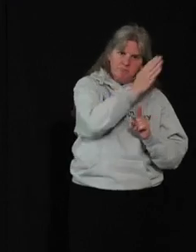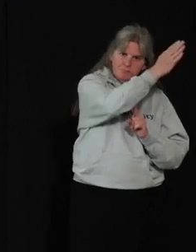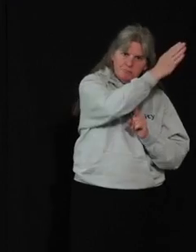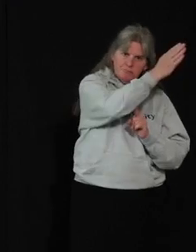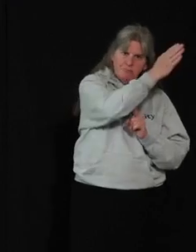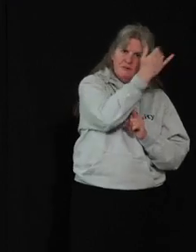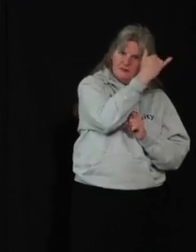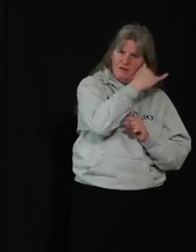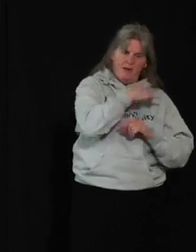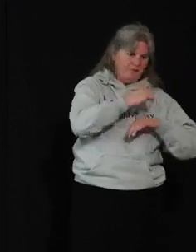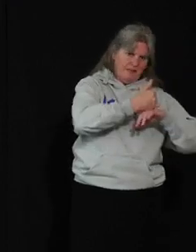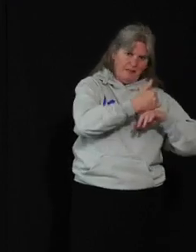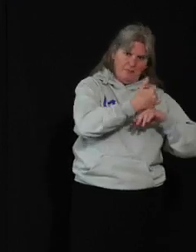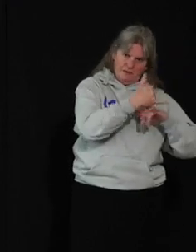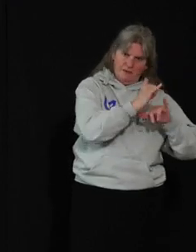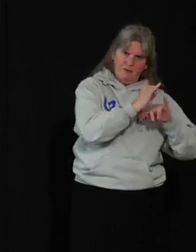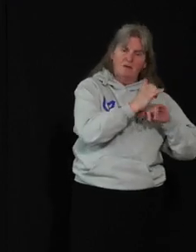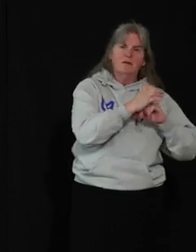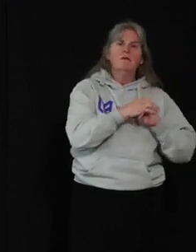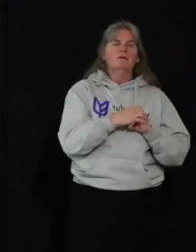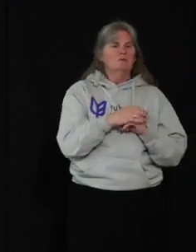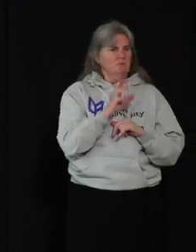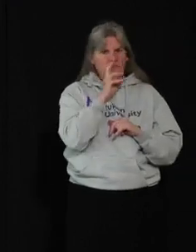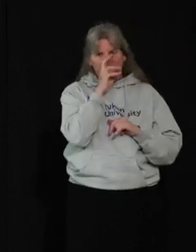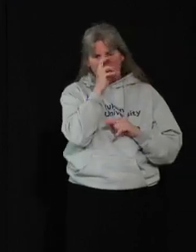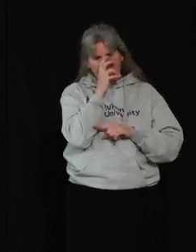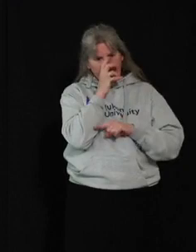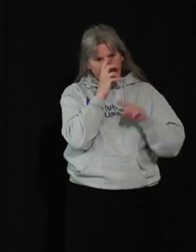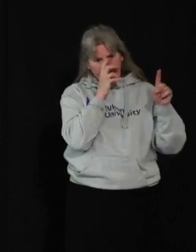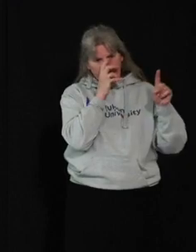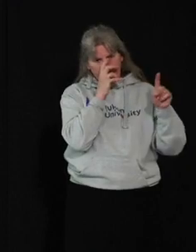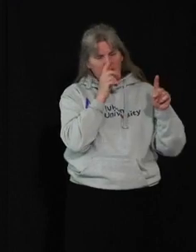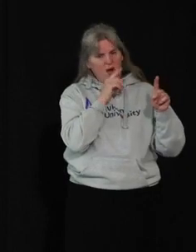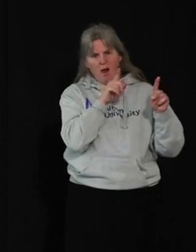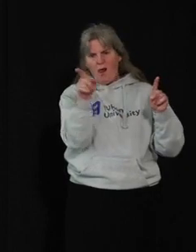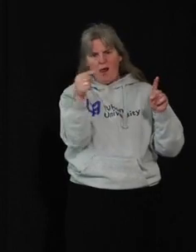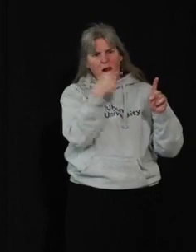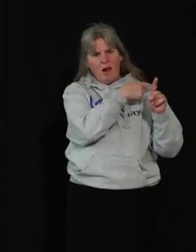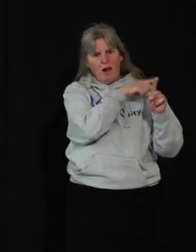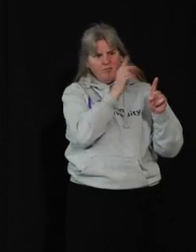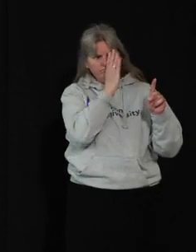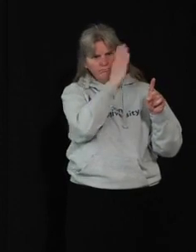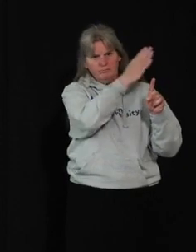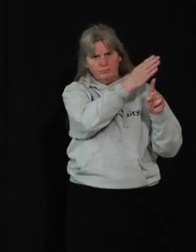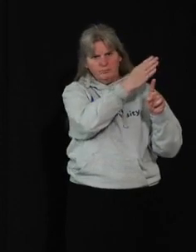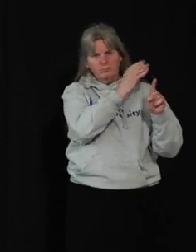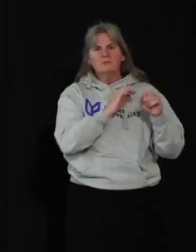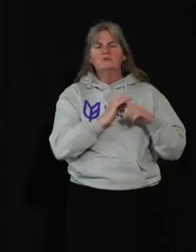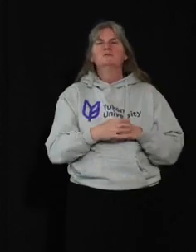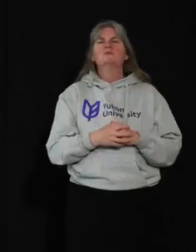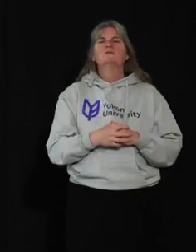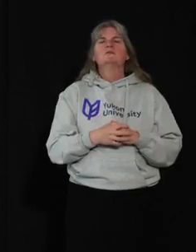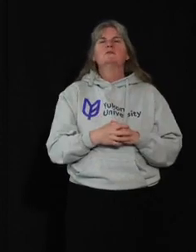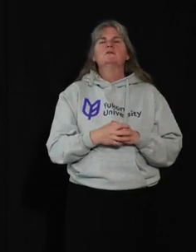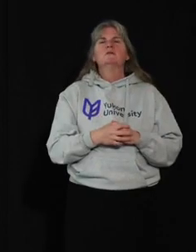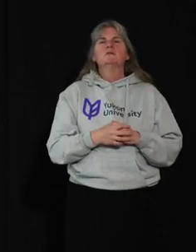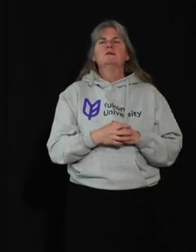region through hours. With again a strict transportation route to the state.